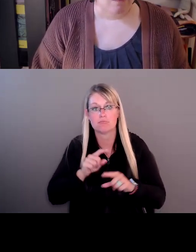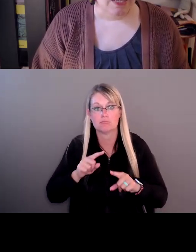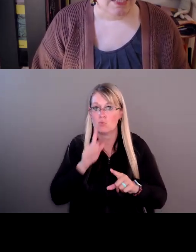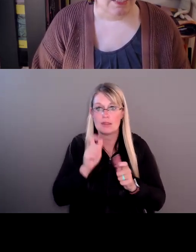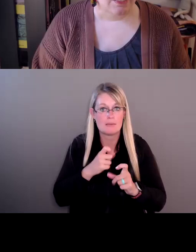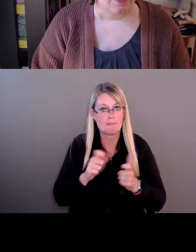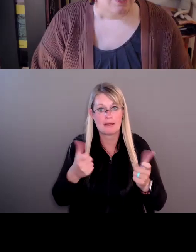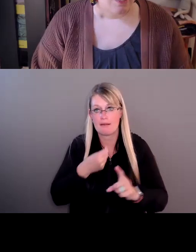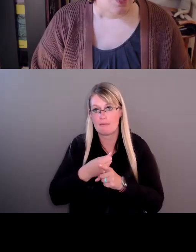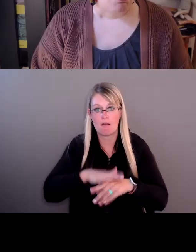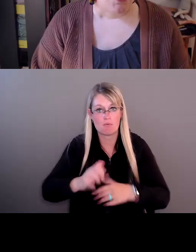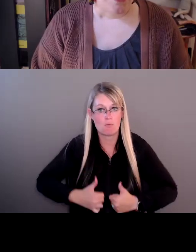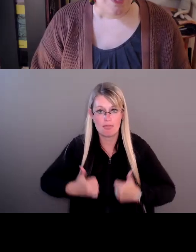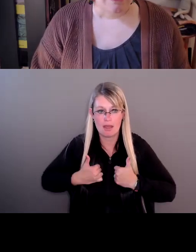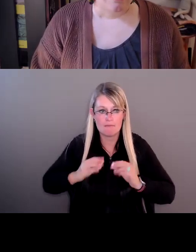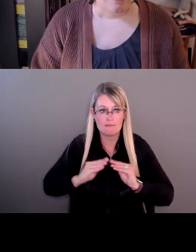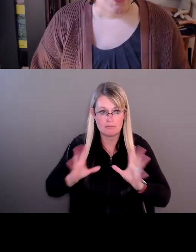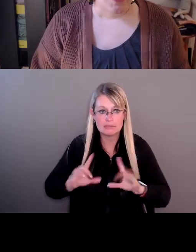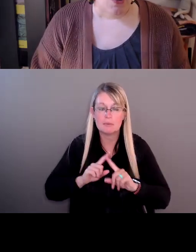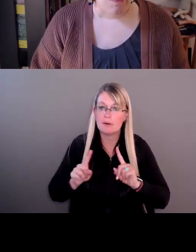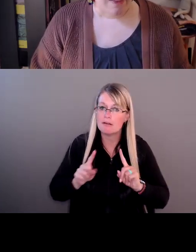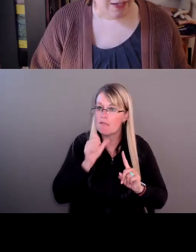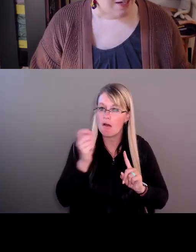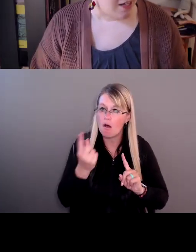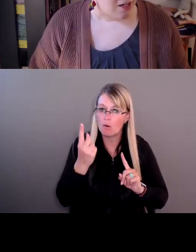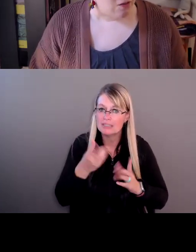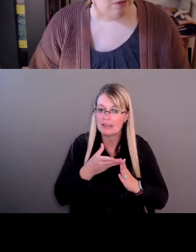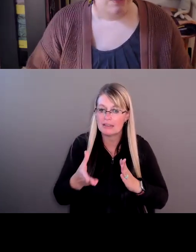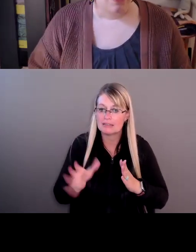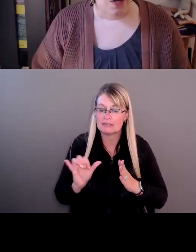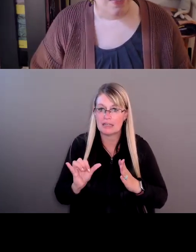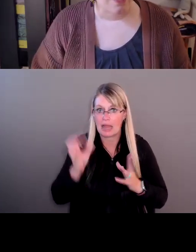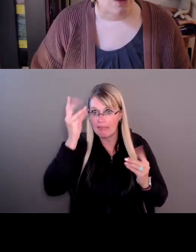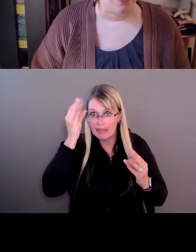obviously, but they are not necessarily all of the things that I think of when I think of chronic